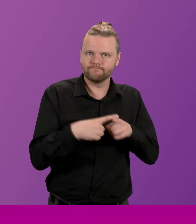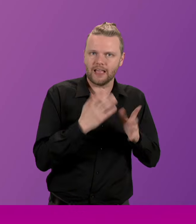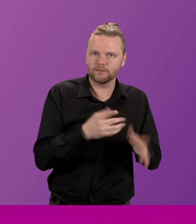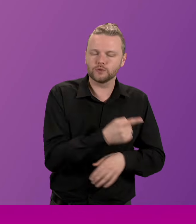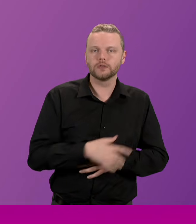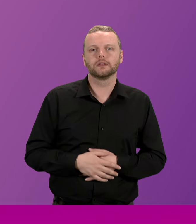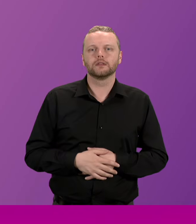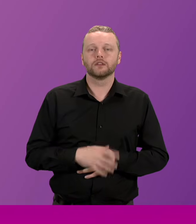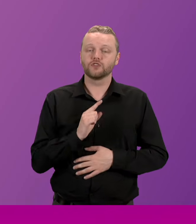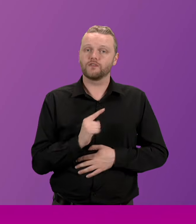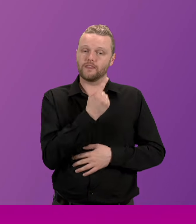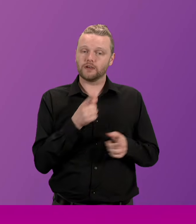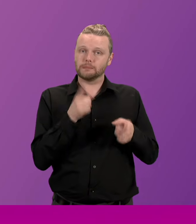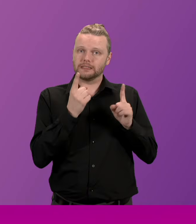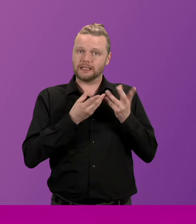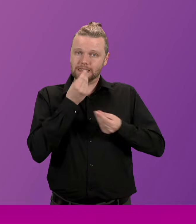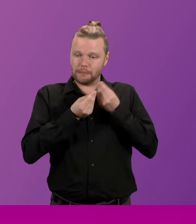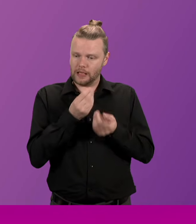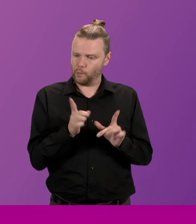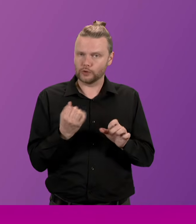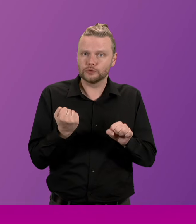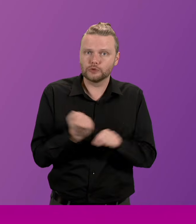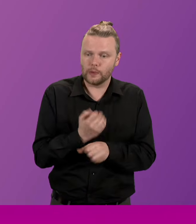Will the First Minister outline what he will do to ensure that progress is